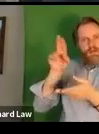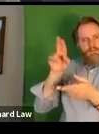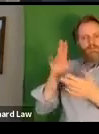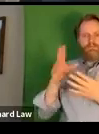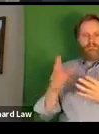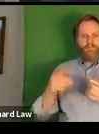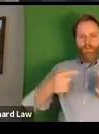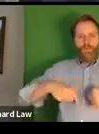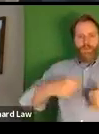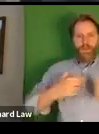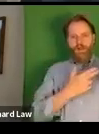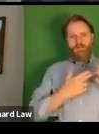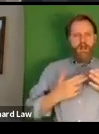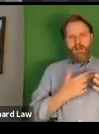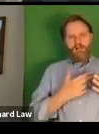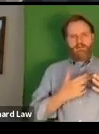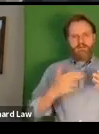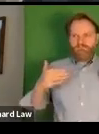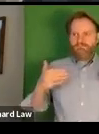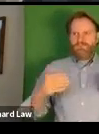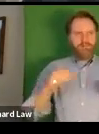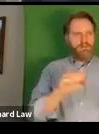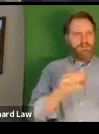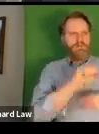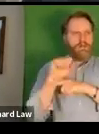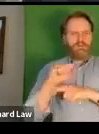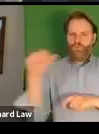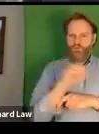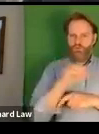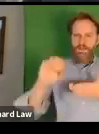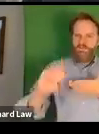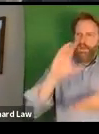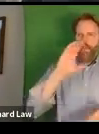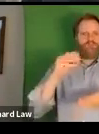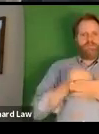we deserve a little bit more. So Jackie? Hi thanks for your question and you're